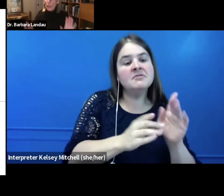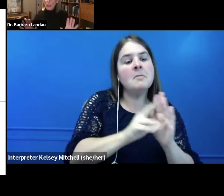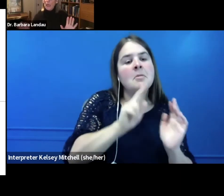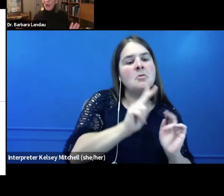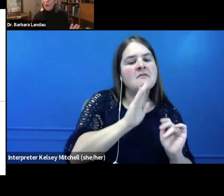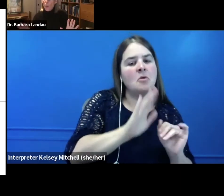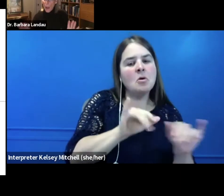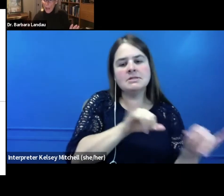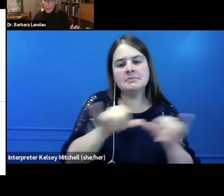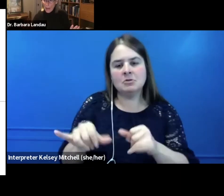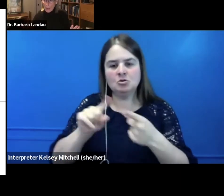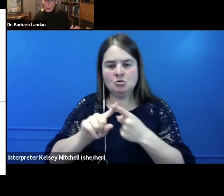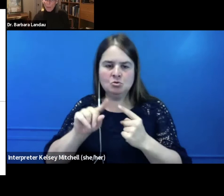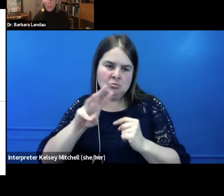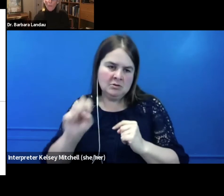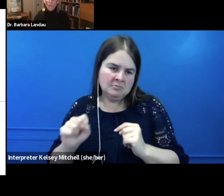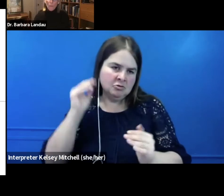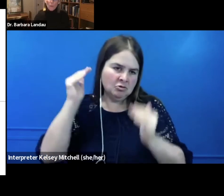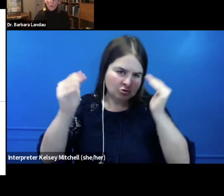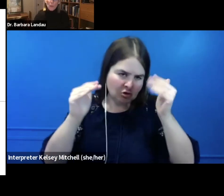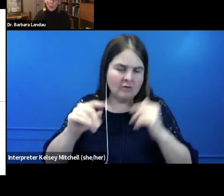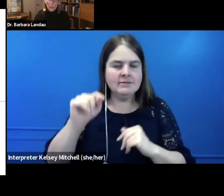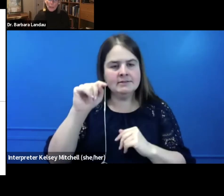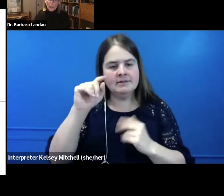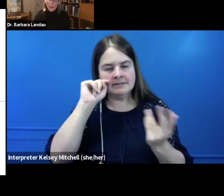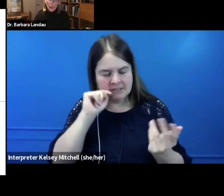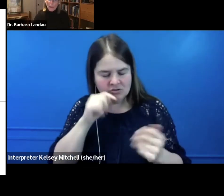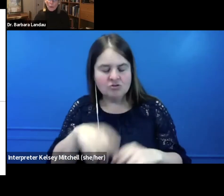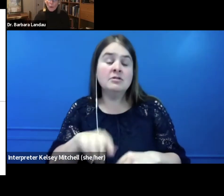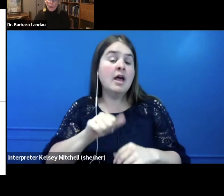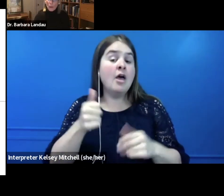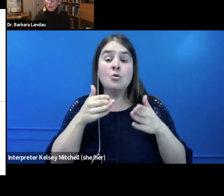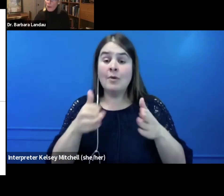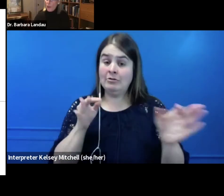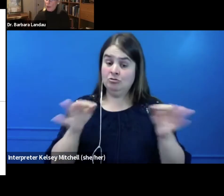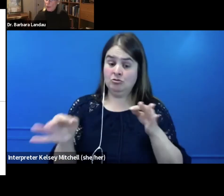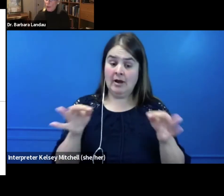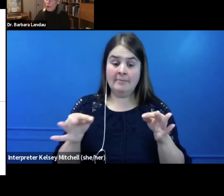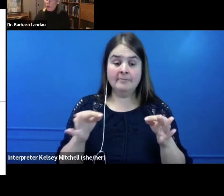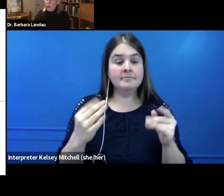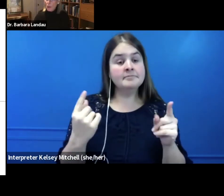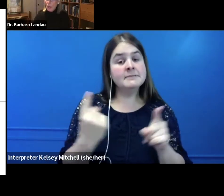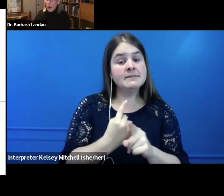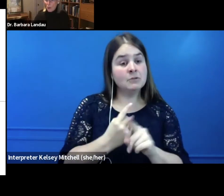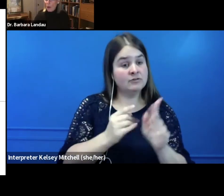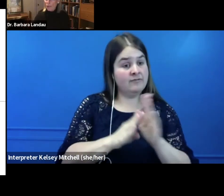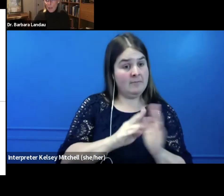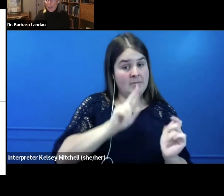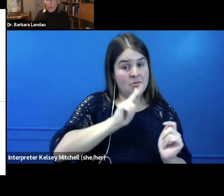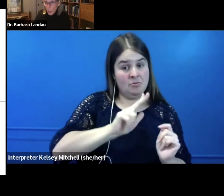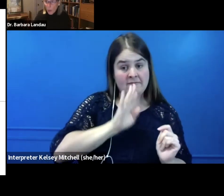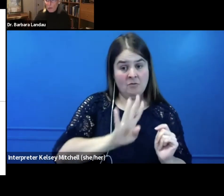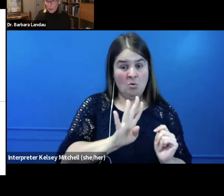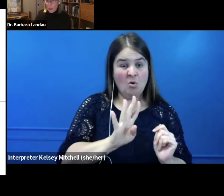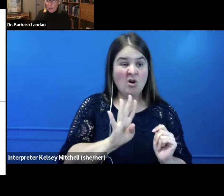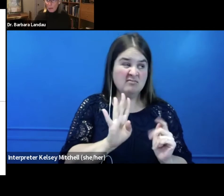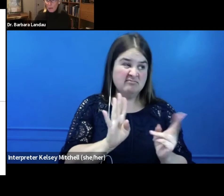in another way typically developing four-year-olds three and four-year-olds are roughly the